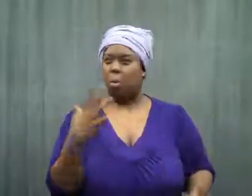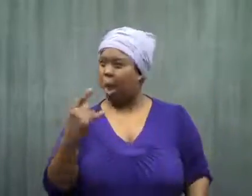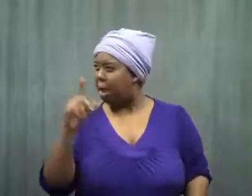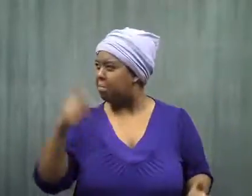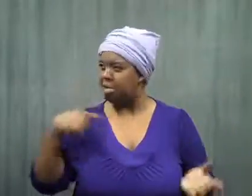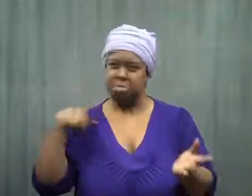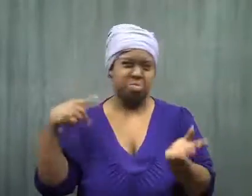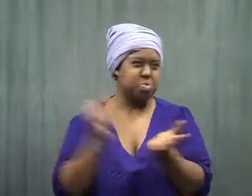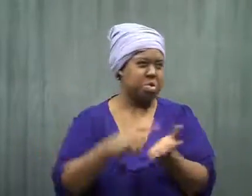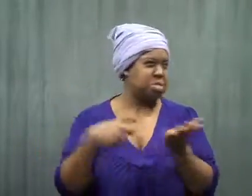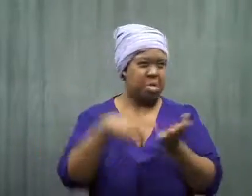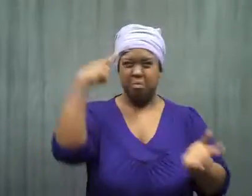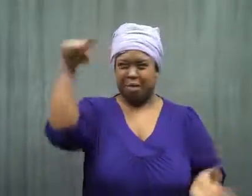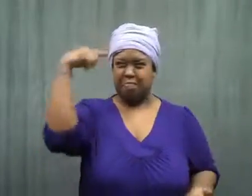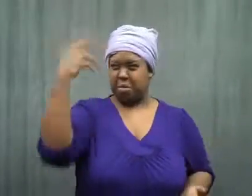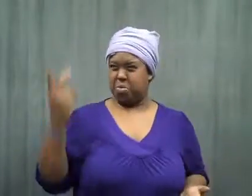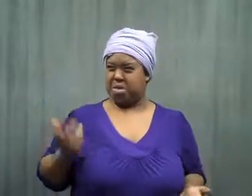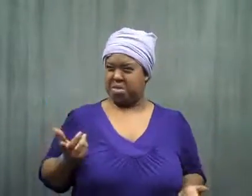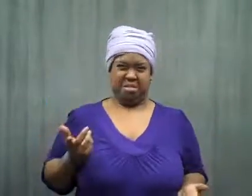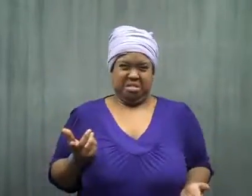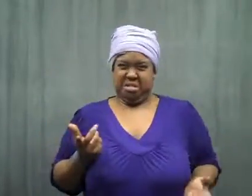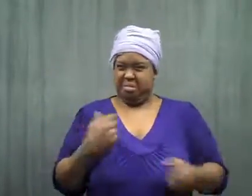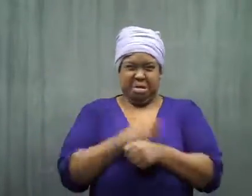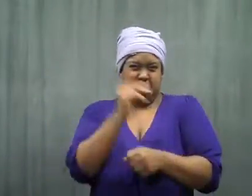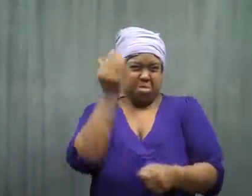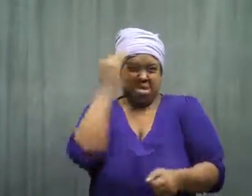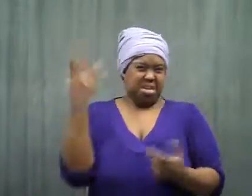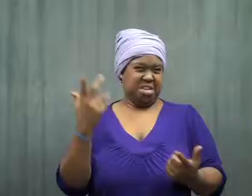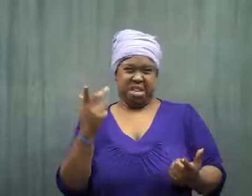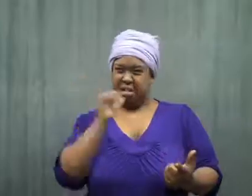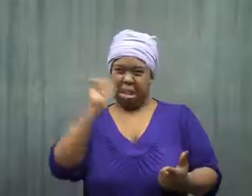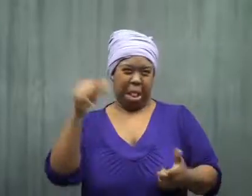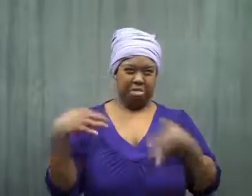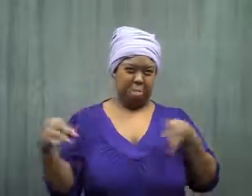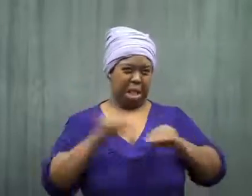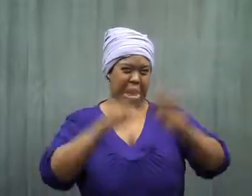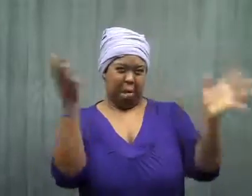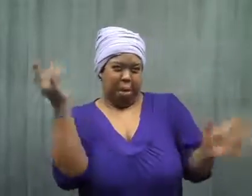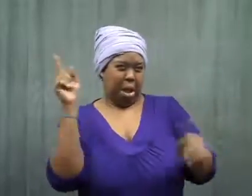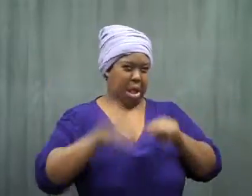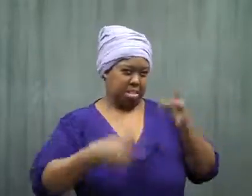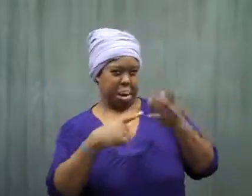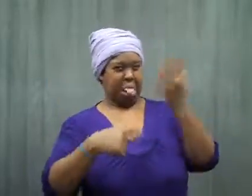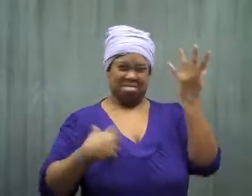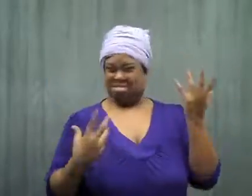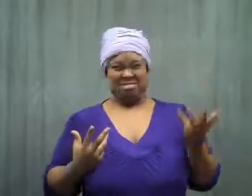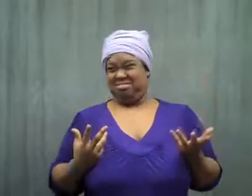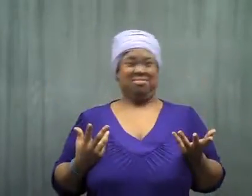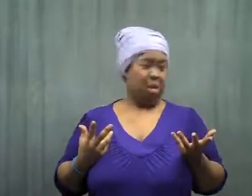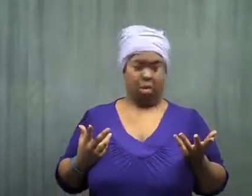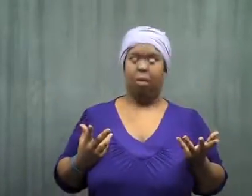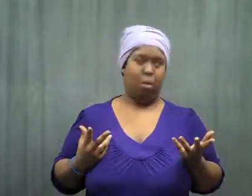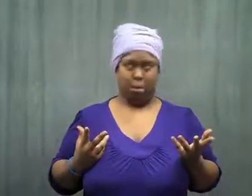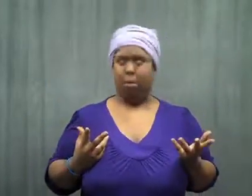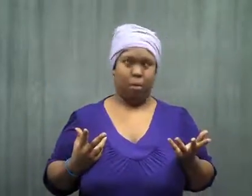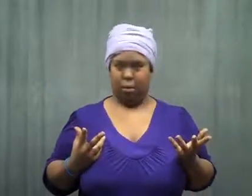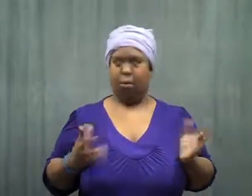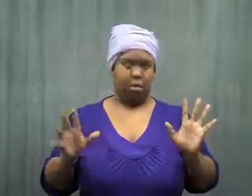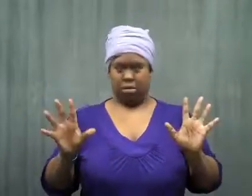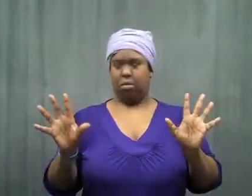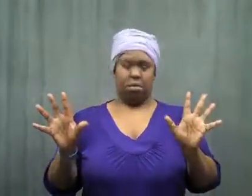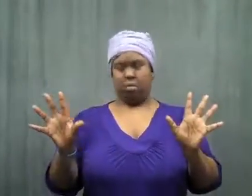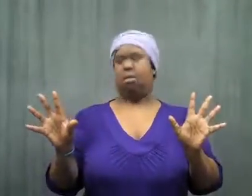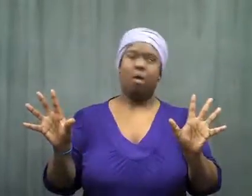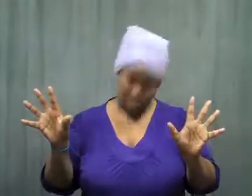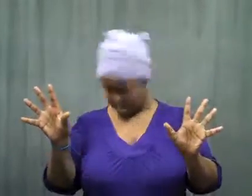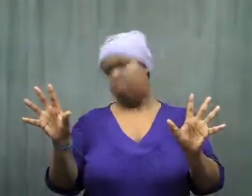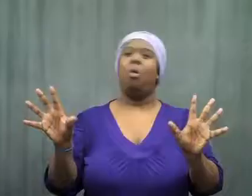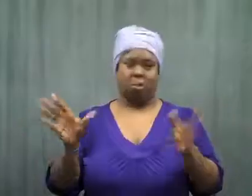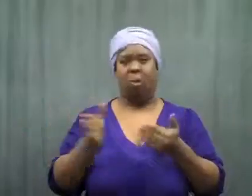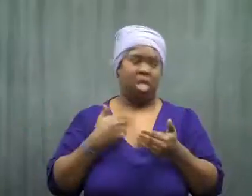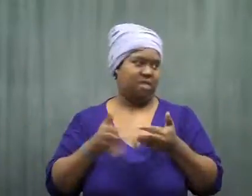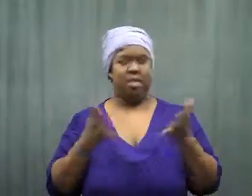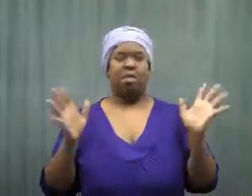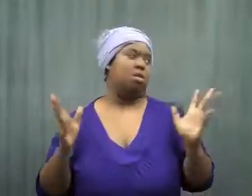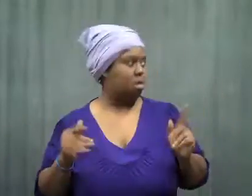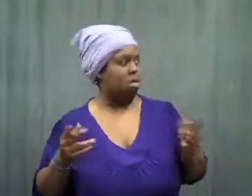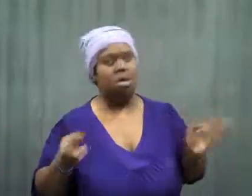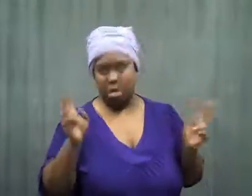"Why do I have to print out this ticket? It makes no sense!